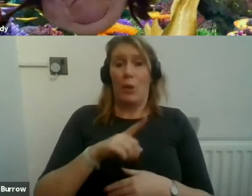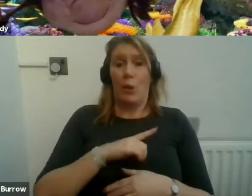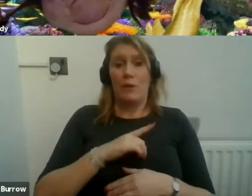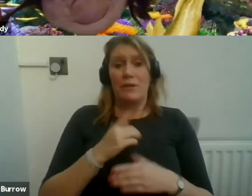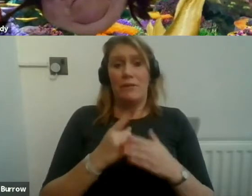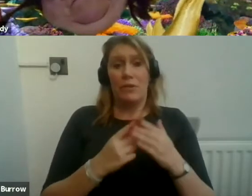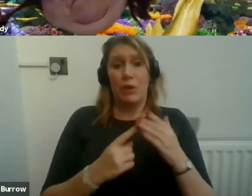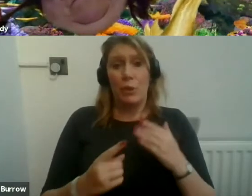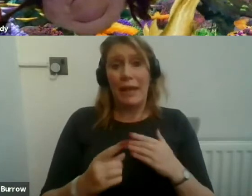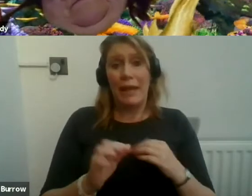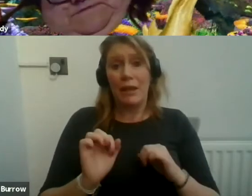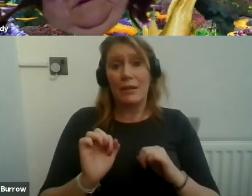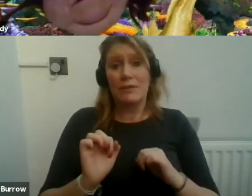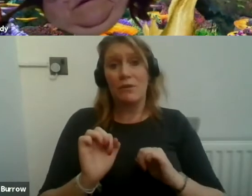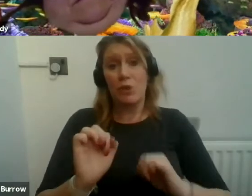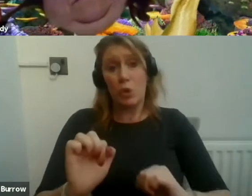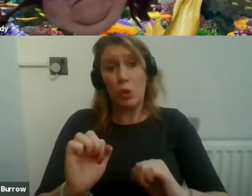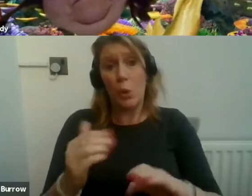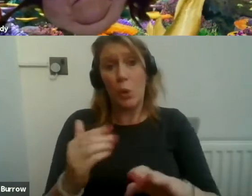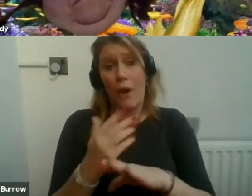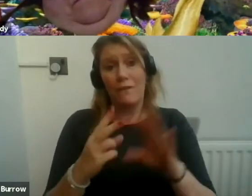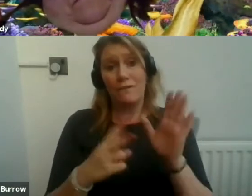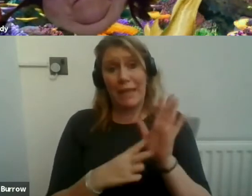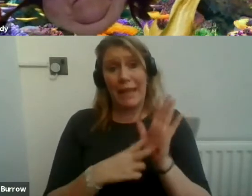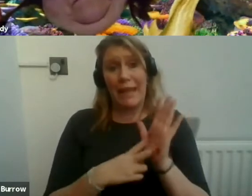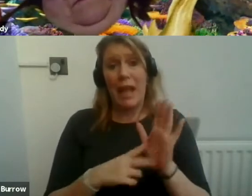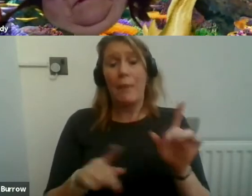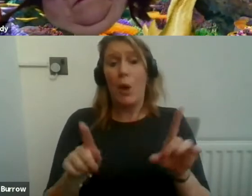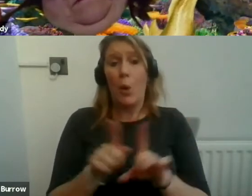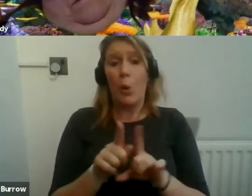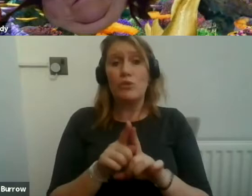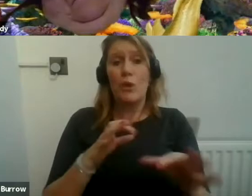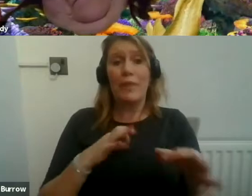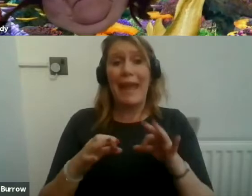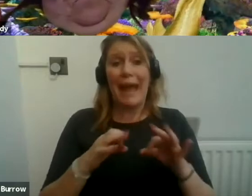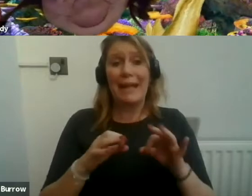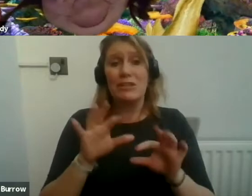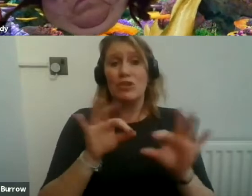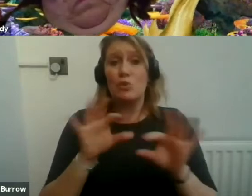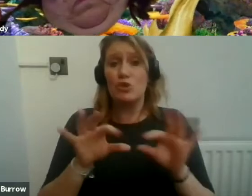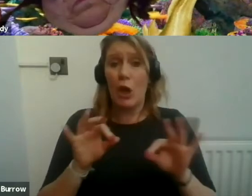of your work but also of the actors that